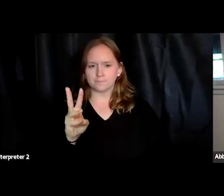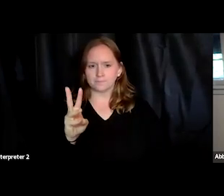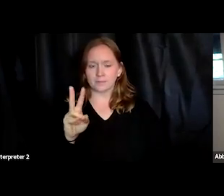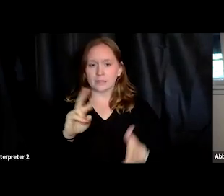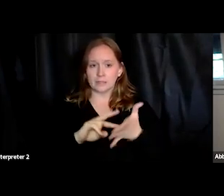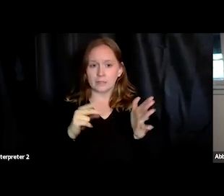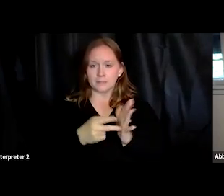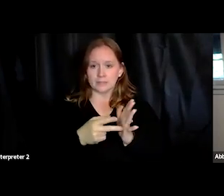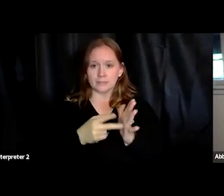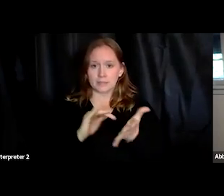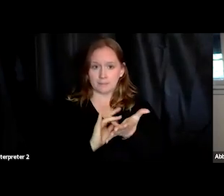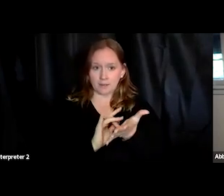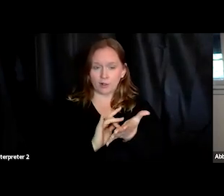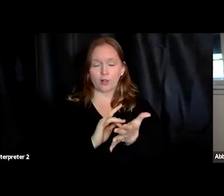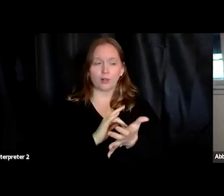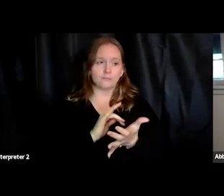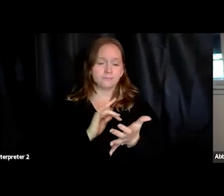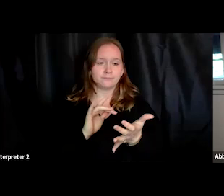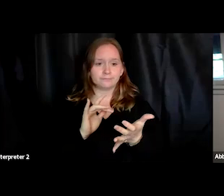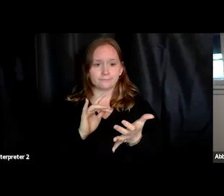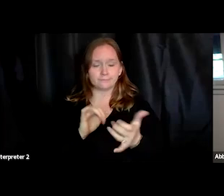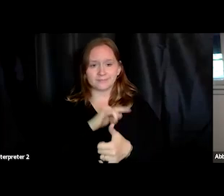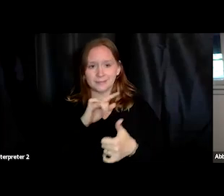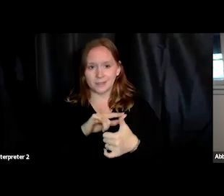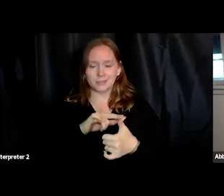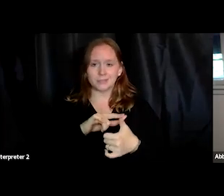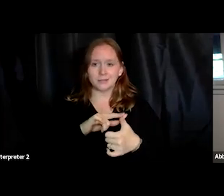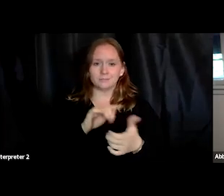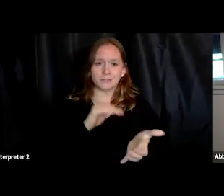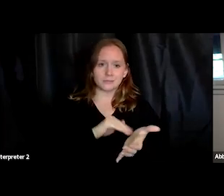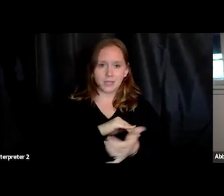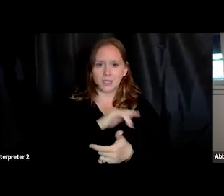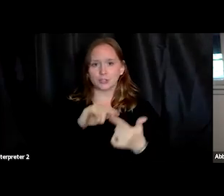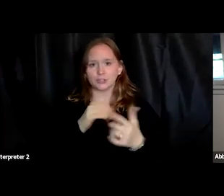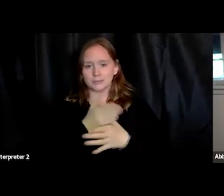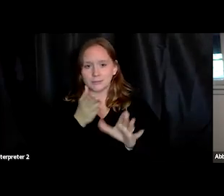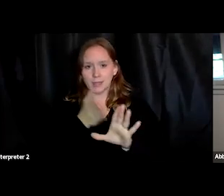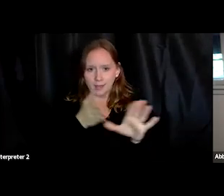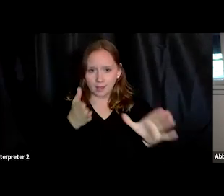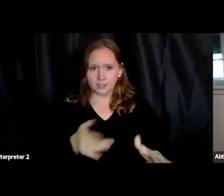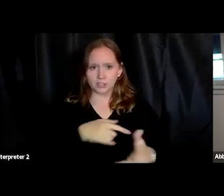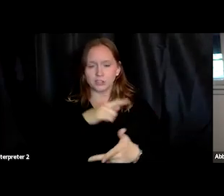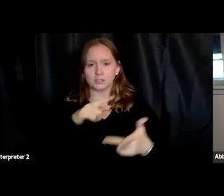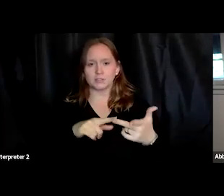are going to be physicians, psychologists, advanced nurse practitioners or physician's assistants, audiologists,